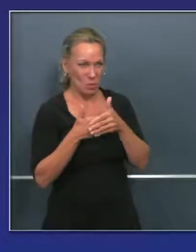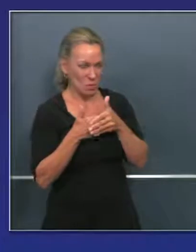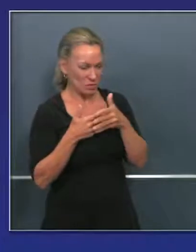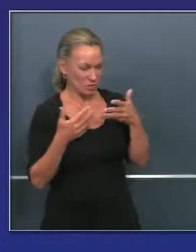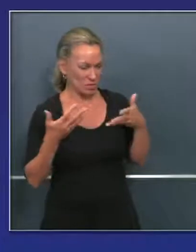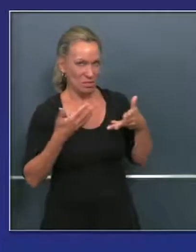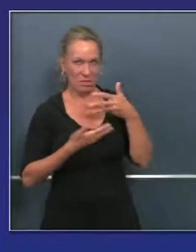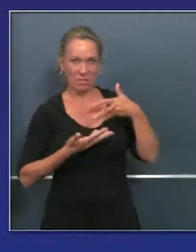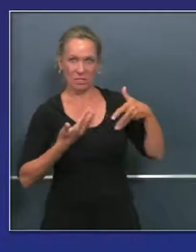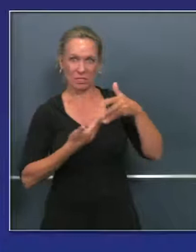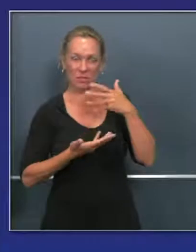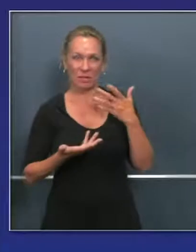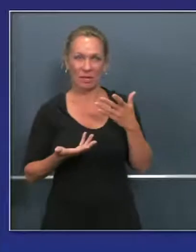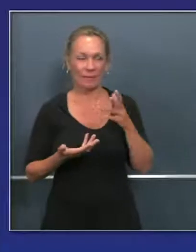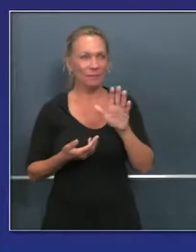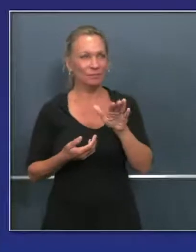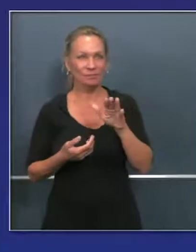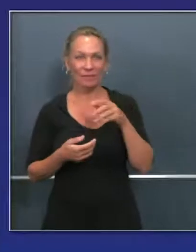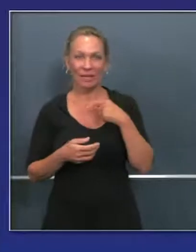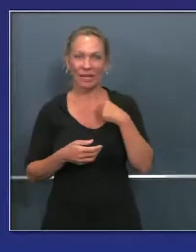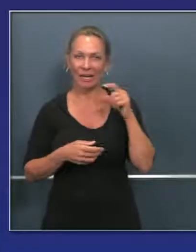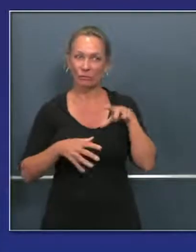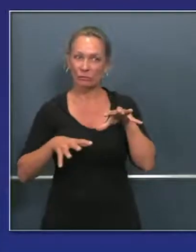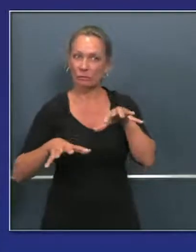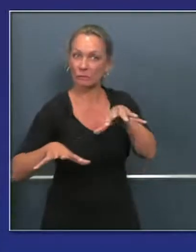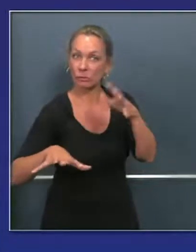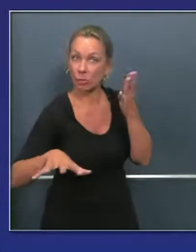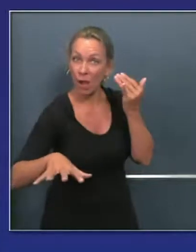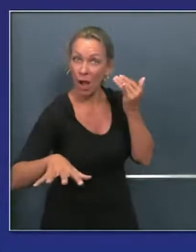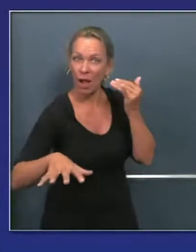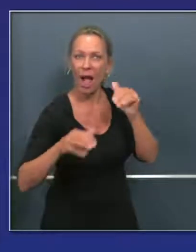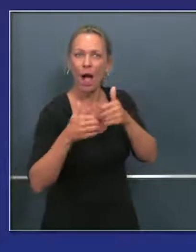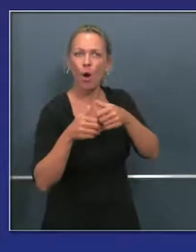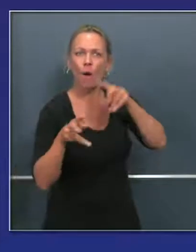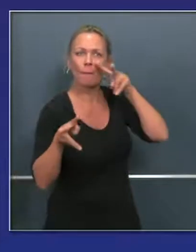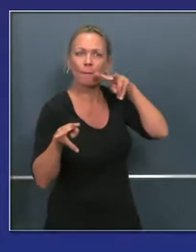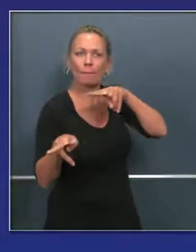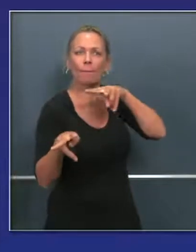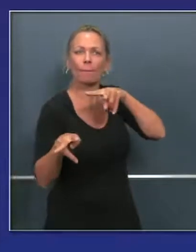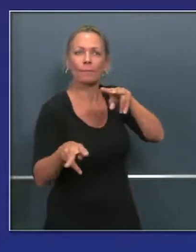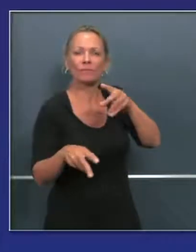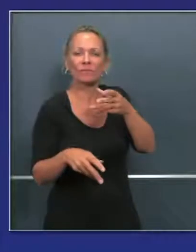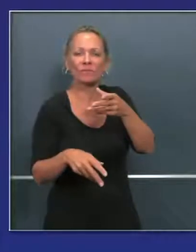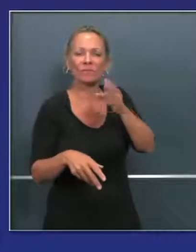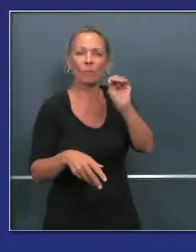in those counties and across the states across the state we have learned with Imperial County